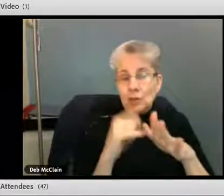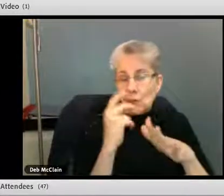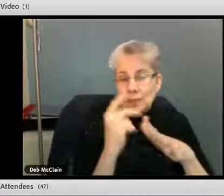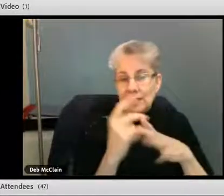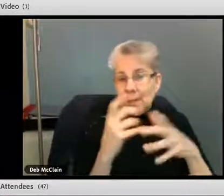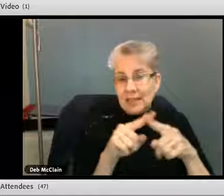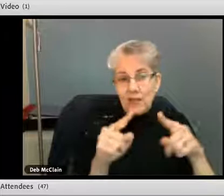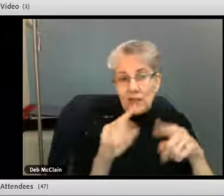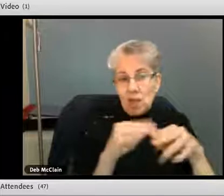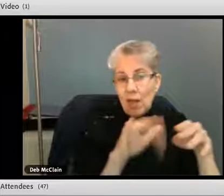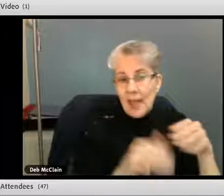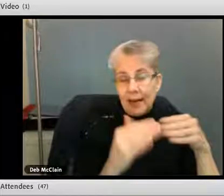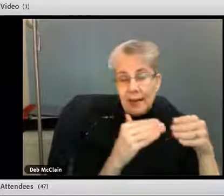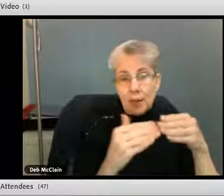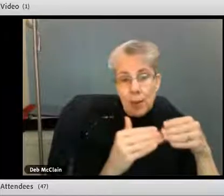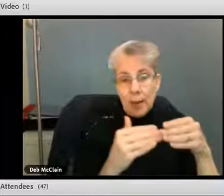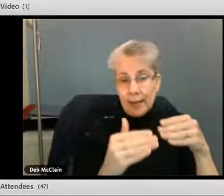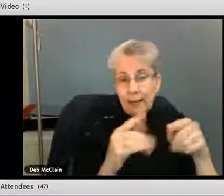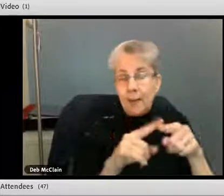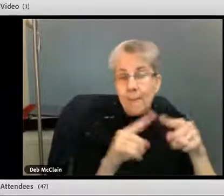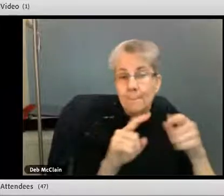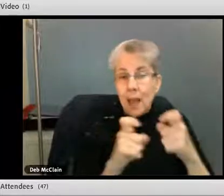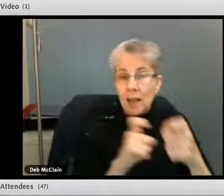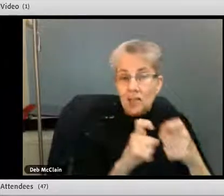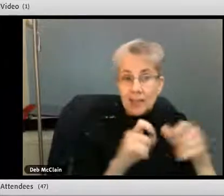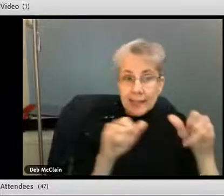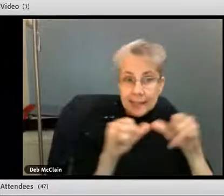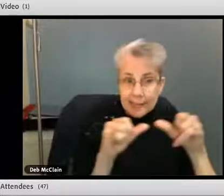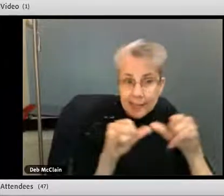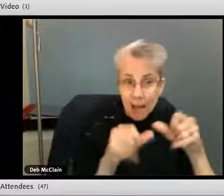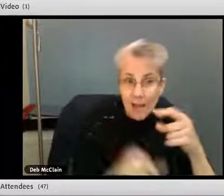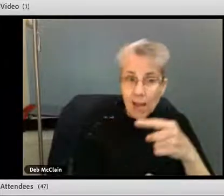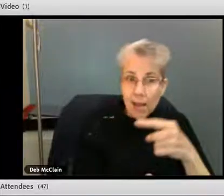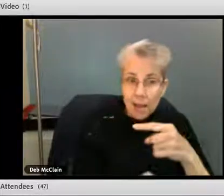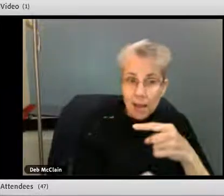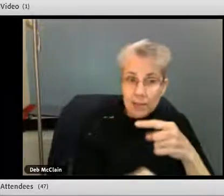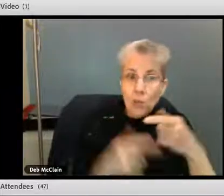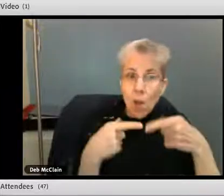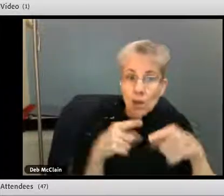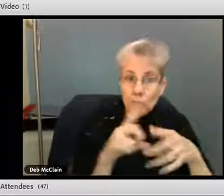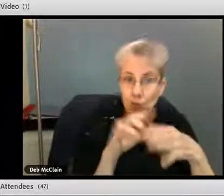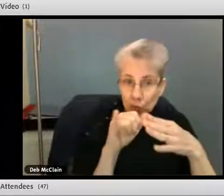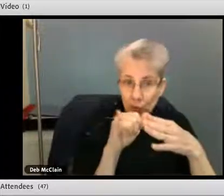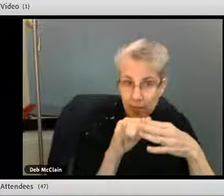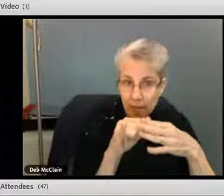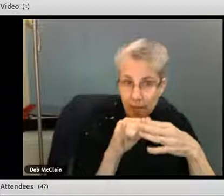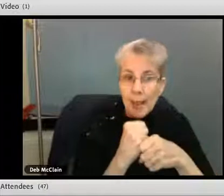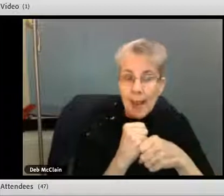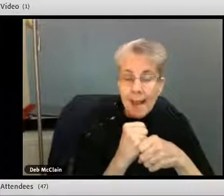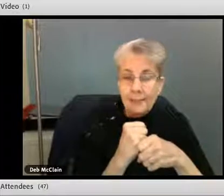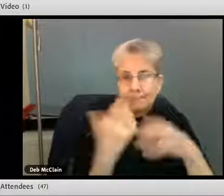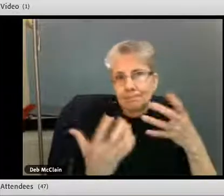Adjust the size when you're doing that. Print, I would keep high-quality files for my printing,